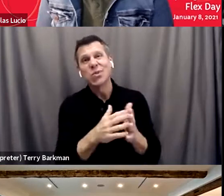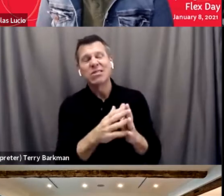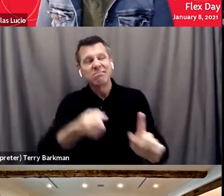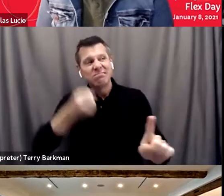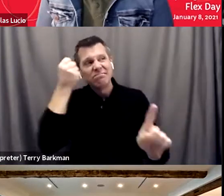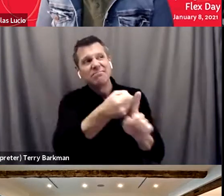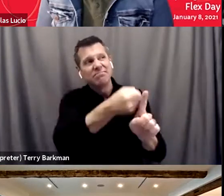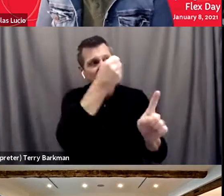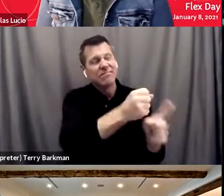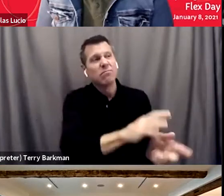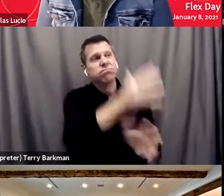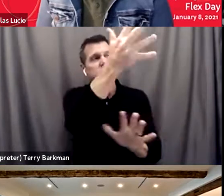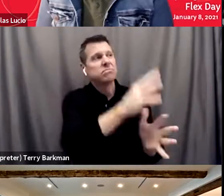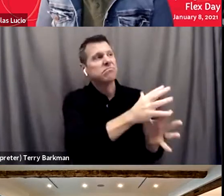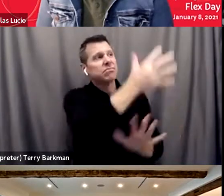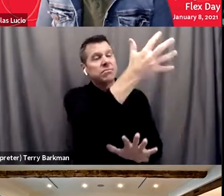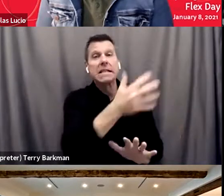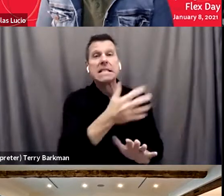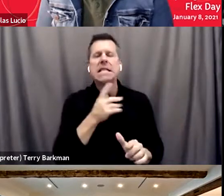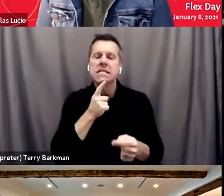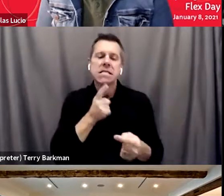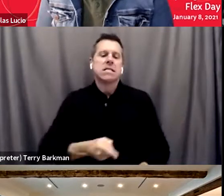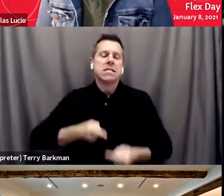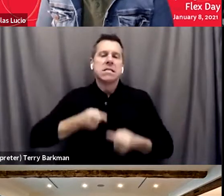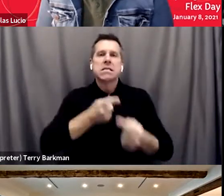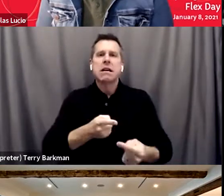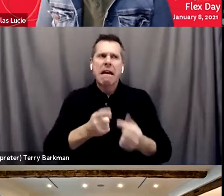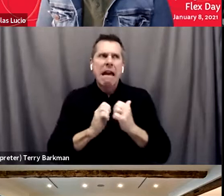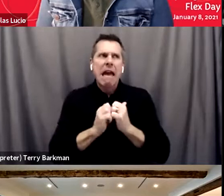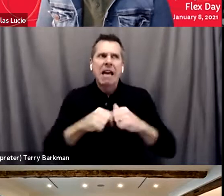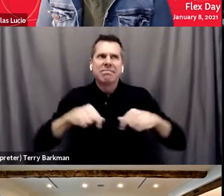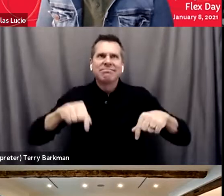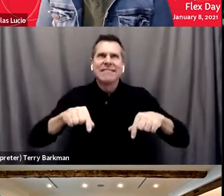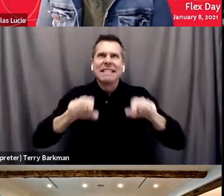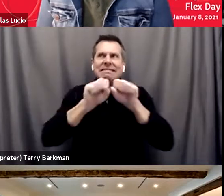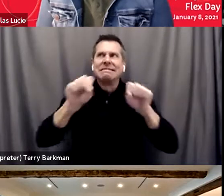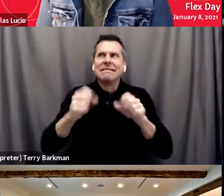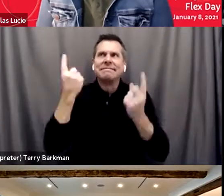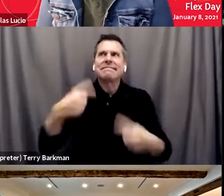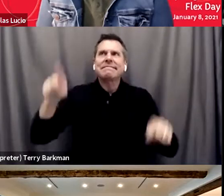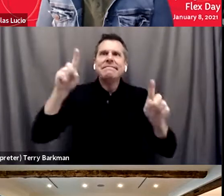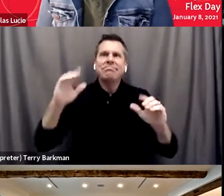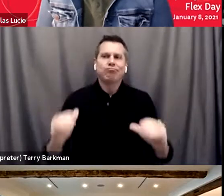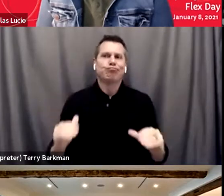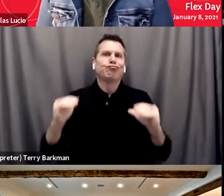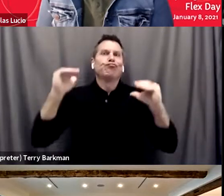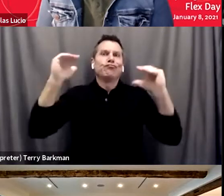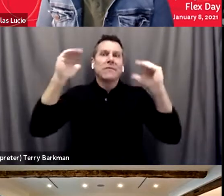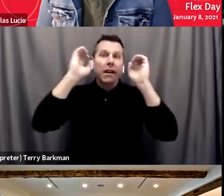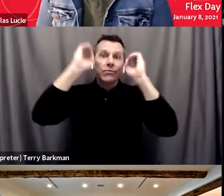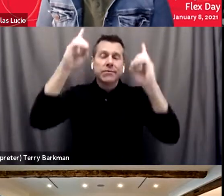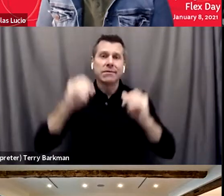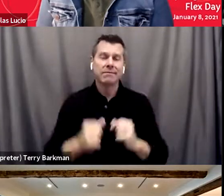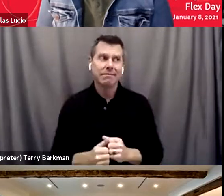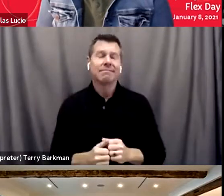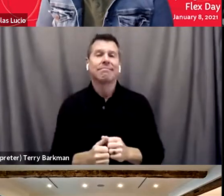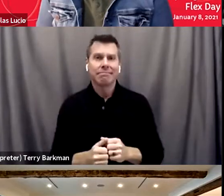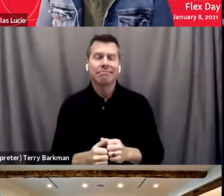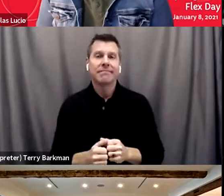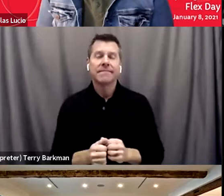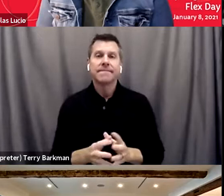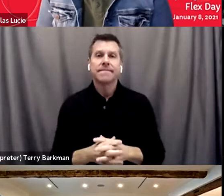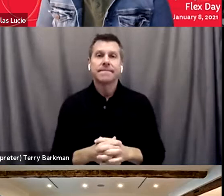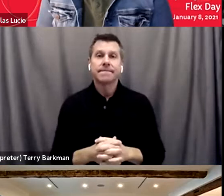are, that are struggling to find success in our system, and in the system of higher education in general. And so, in an effort